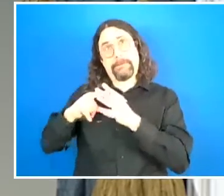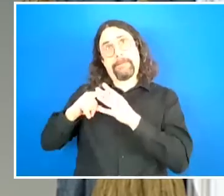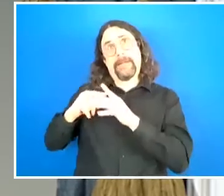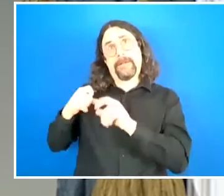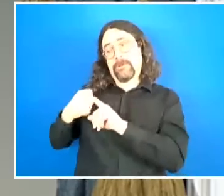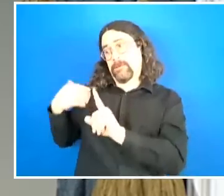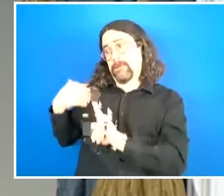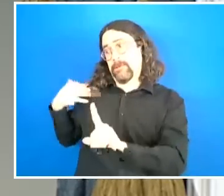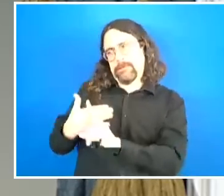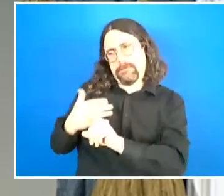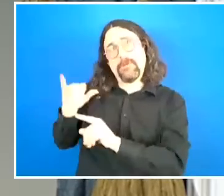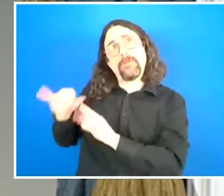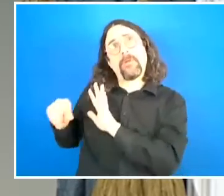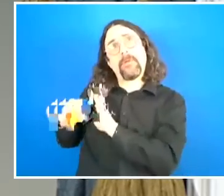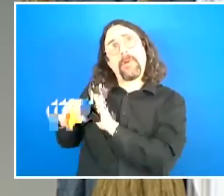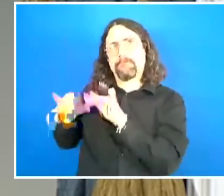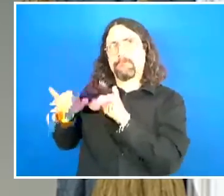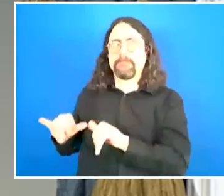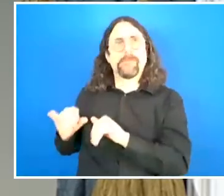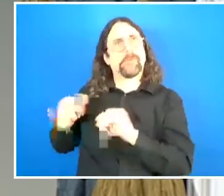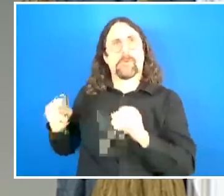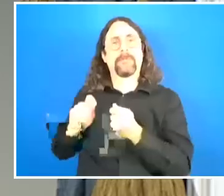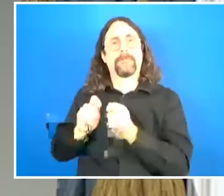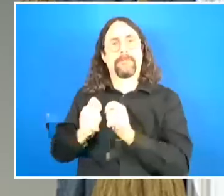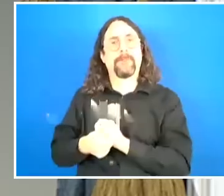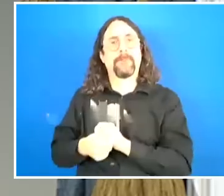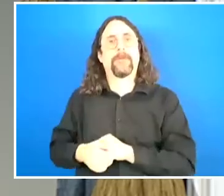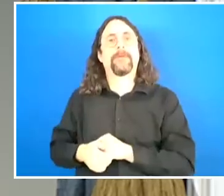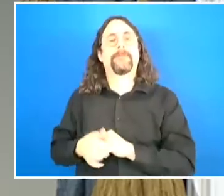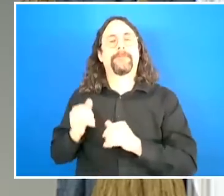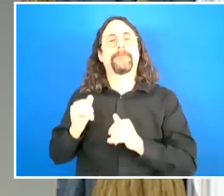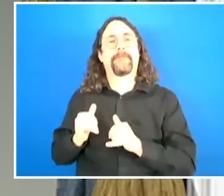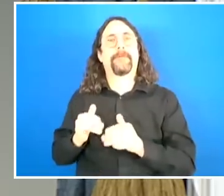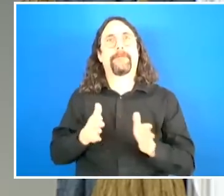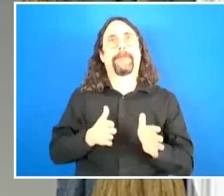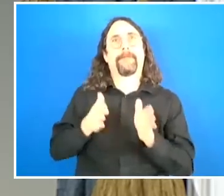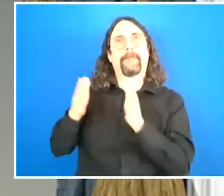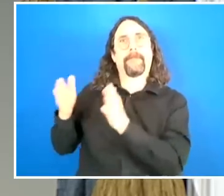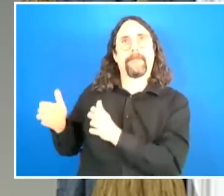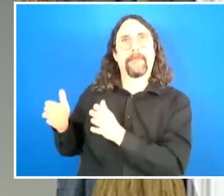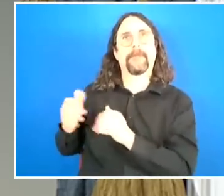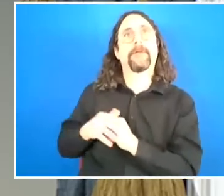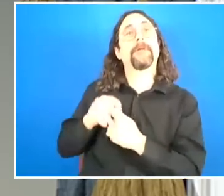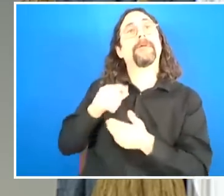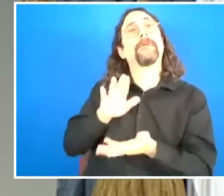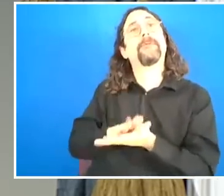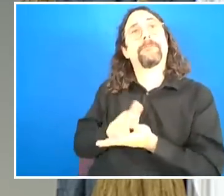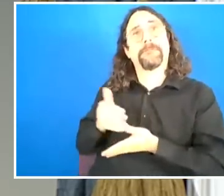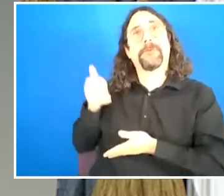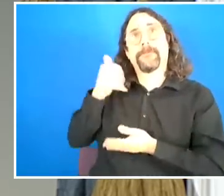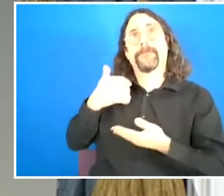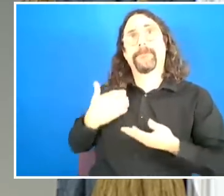CHANCELLOR? WE'VE TAKEN INTO CONSIDERATION THAT PARTICULAR QUESTION. IT'S IMPORTANT AS THE MAYOR HAS MENTIONED TO RECOGNIZE THAT